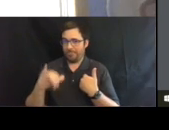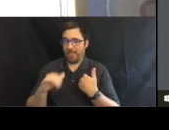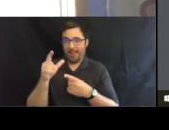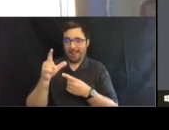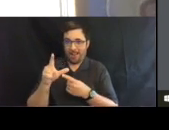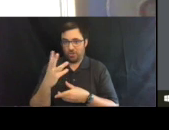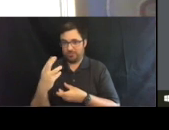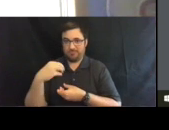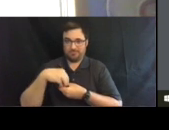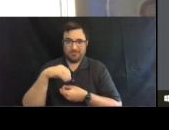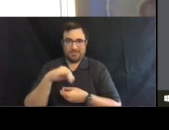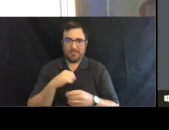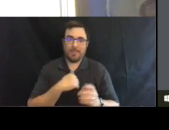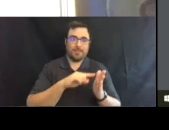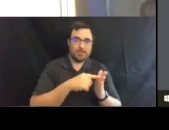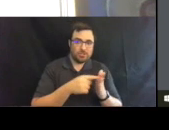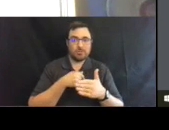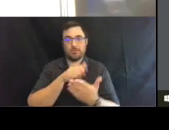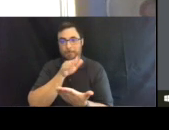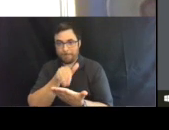the initial, medial, and final position. they're going to give you